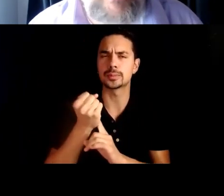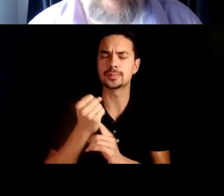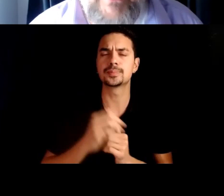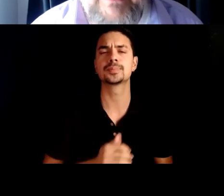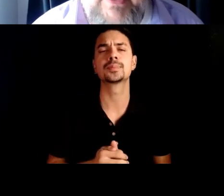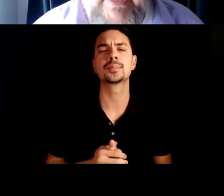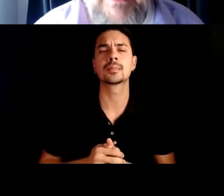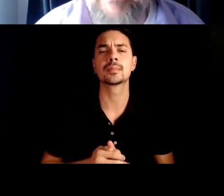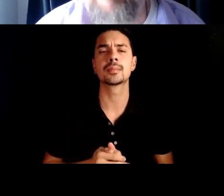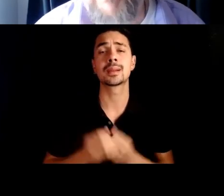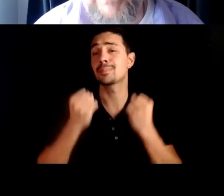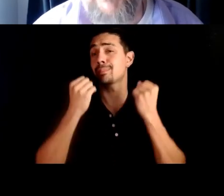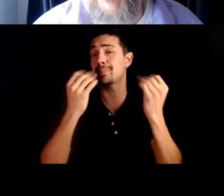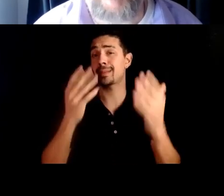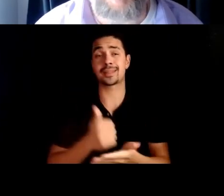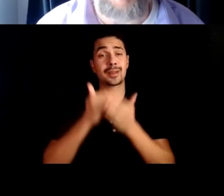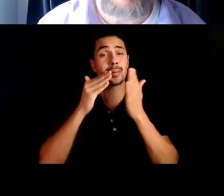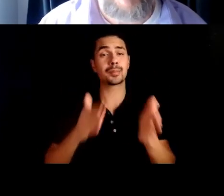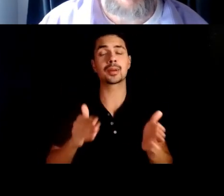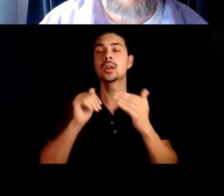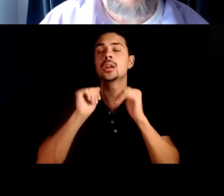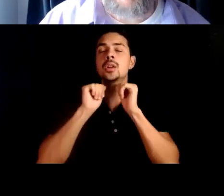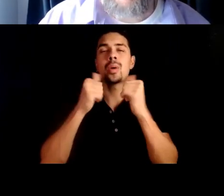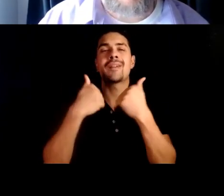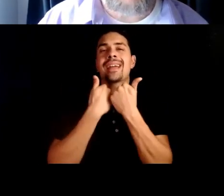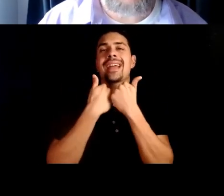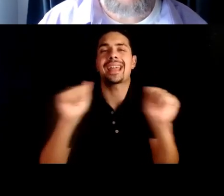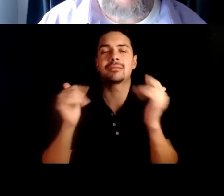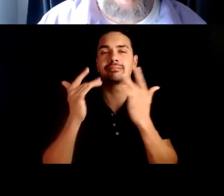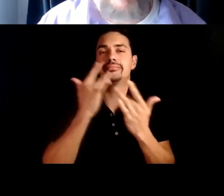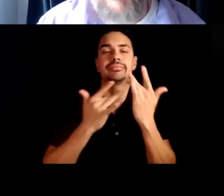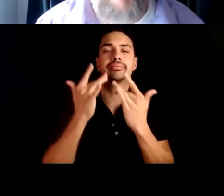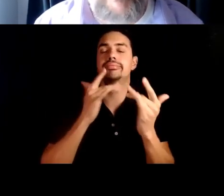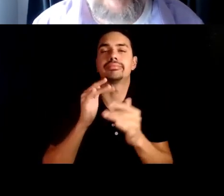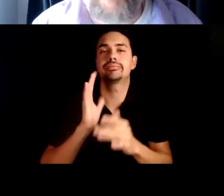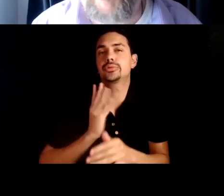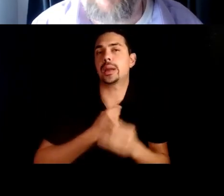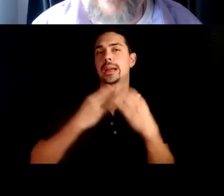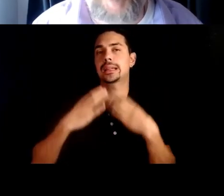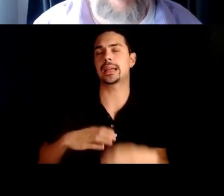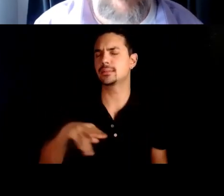a lot of trans clients, some do. So those therapists that see clients for depression